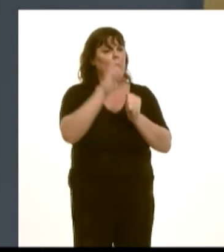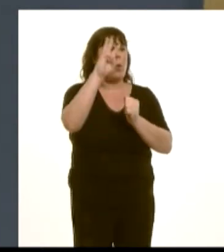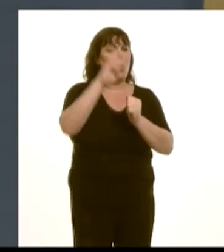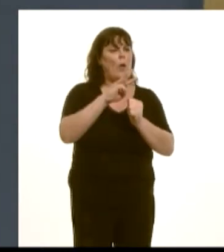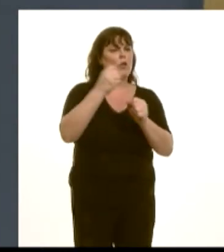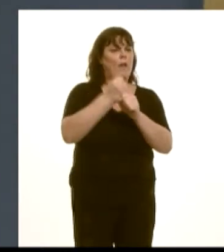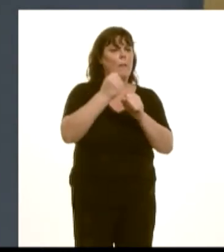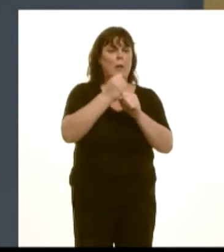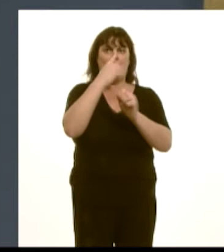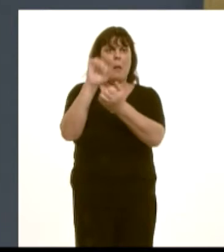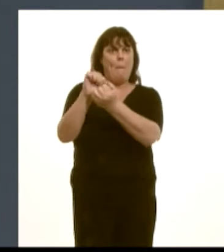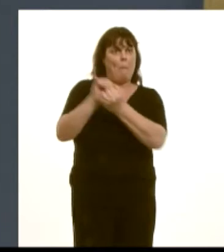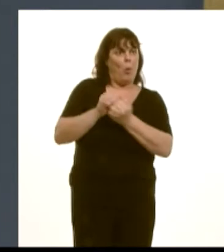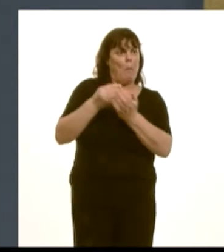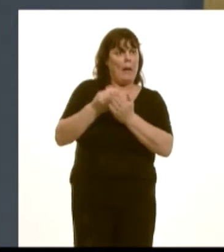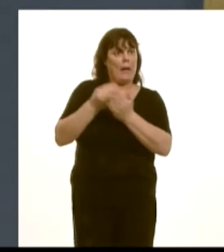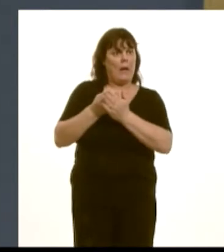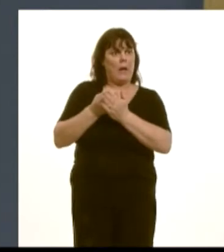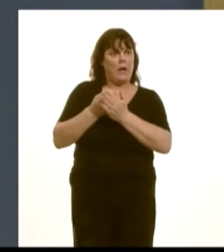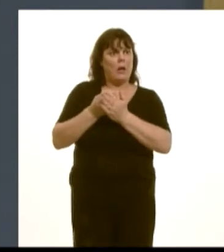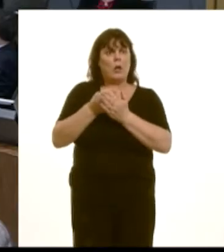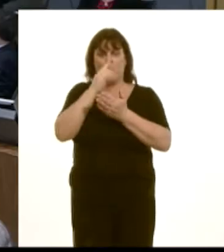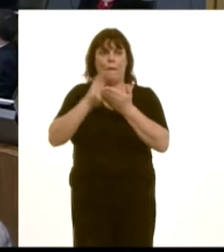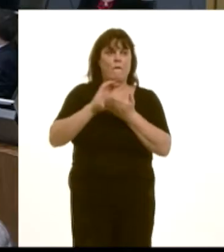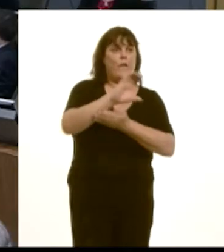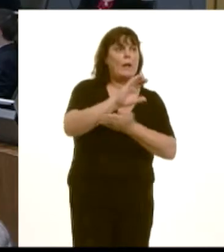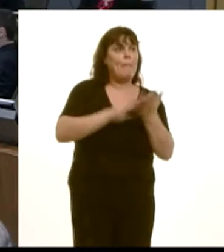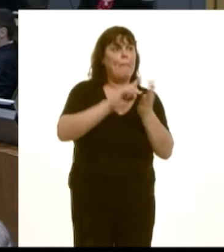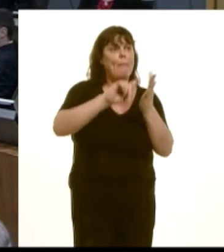powers should be available for the metro system? Carwyn Jones: Well, of course, the situation